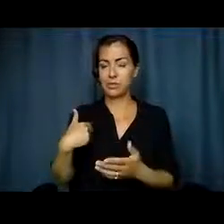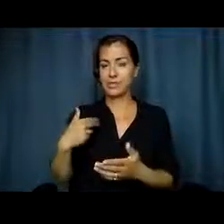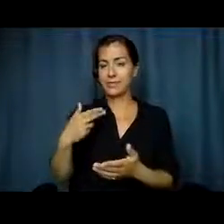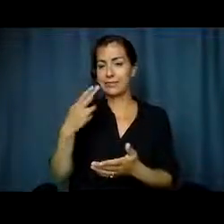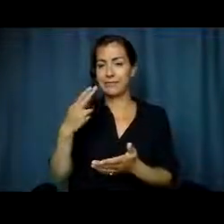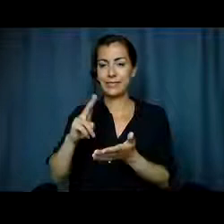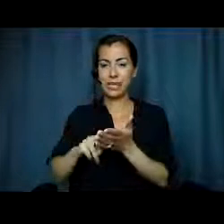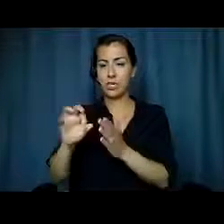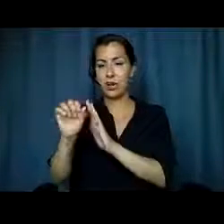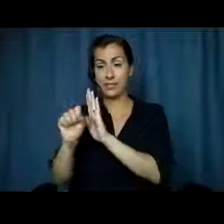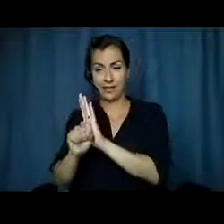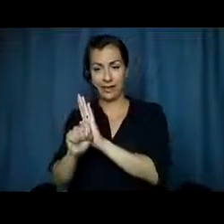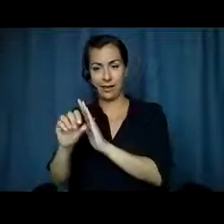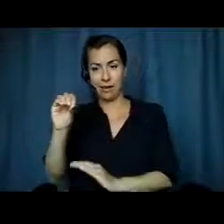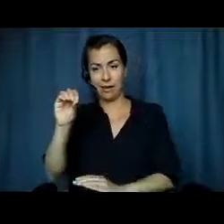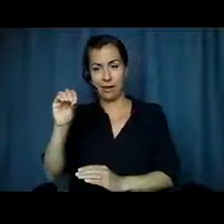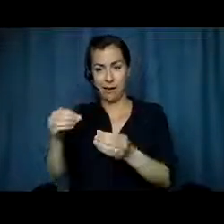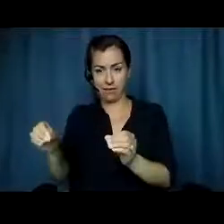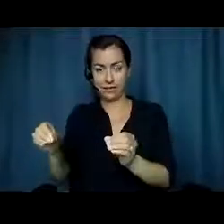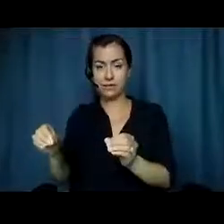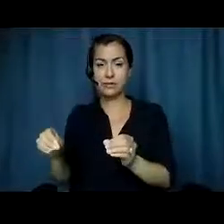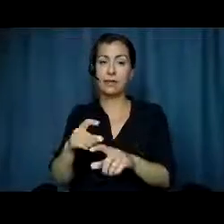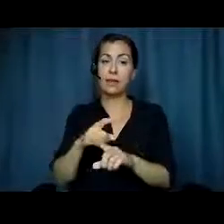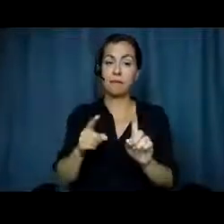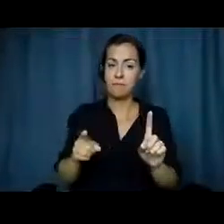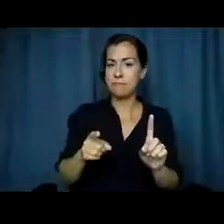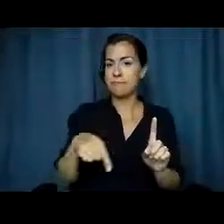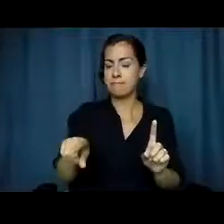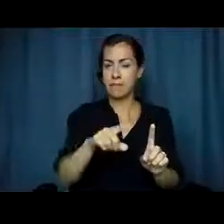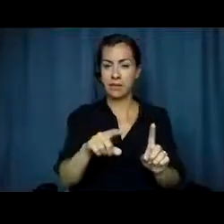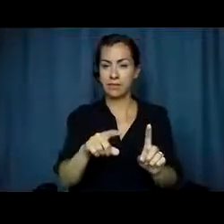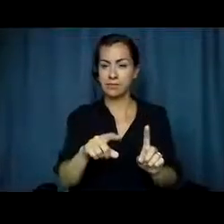in Oregon, and there's actually this great video